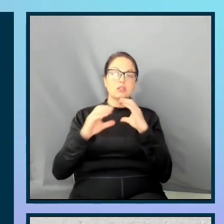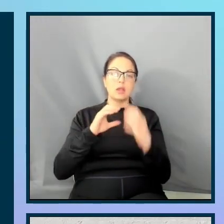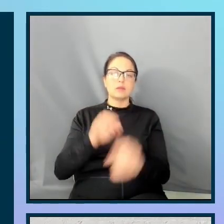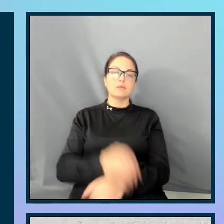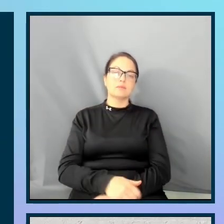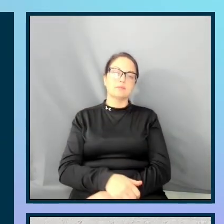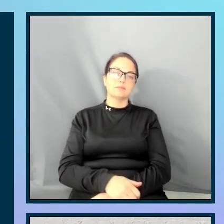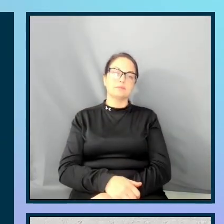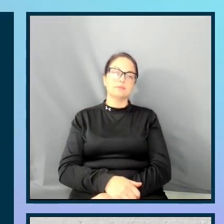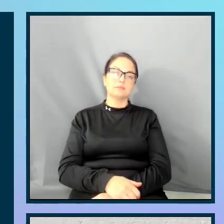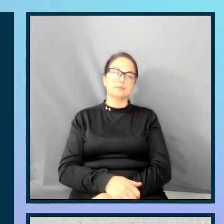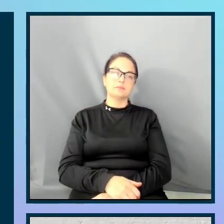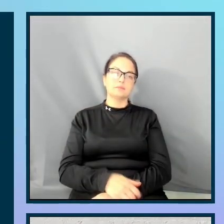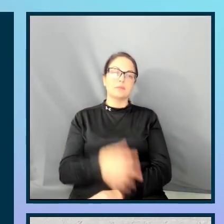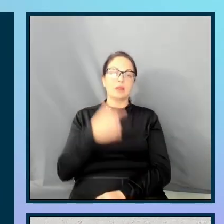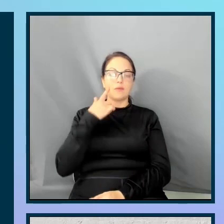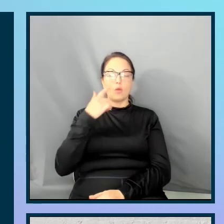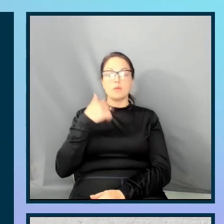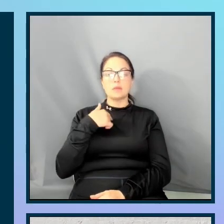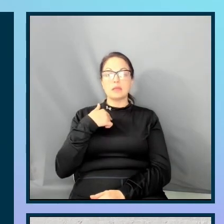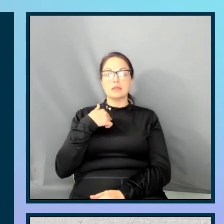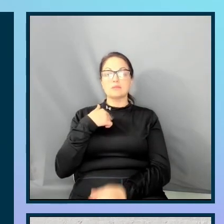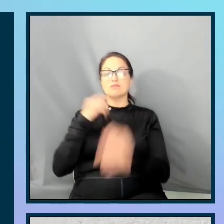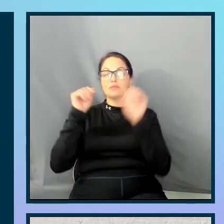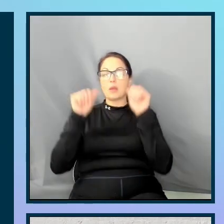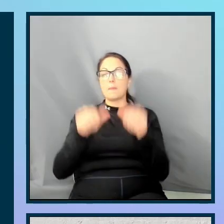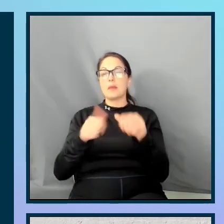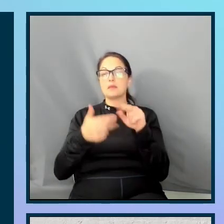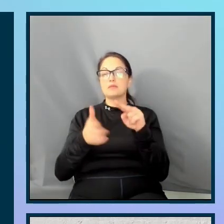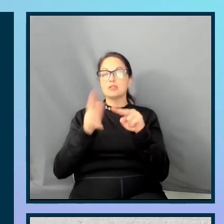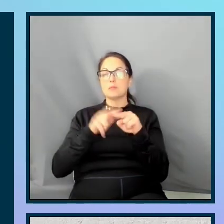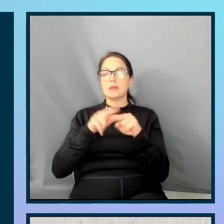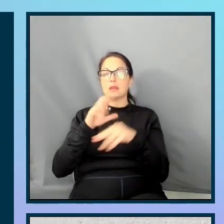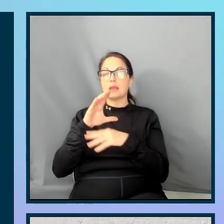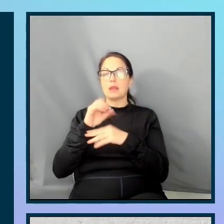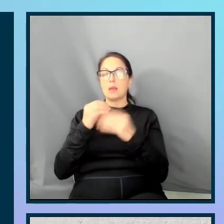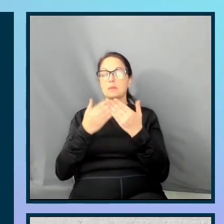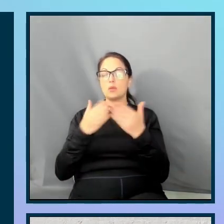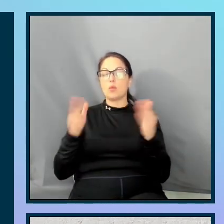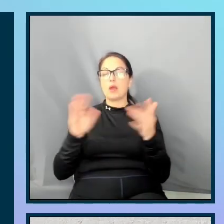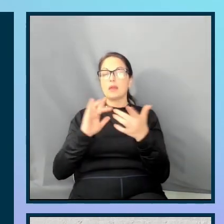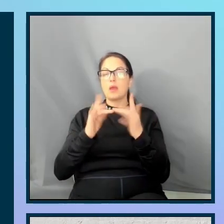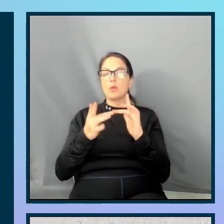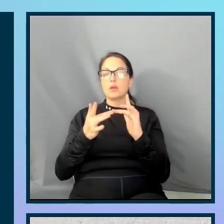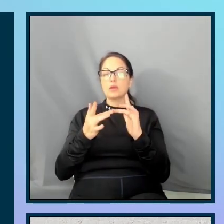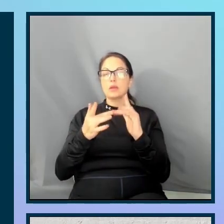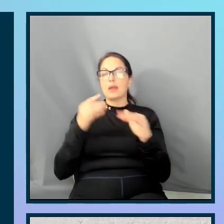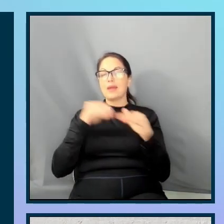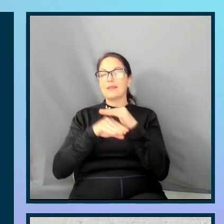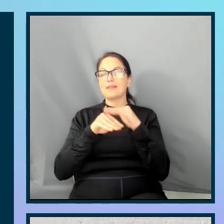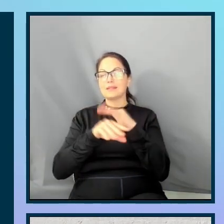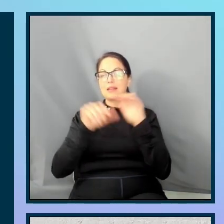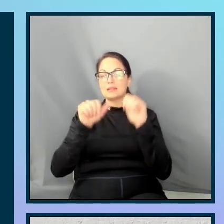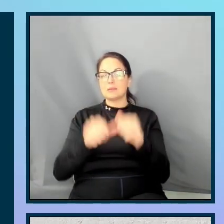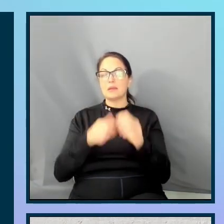For me, the first one is the ability to build a company wide network. An accessibility leader has a network